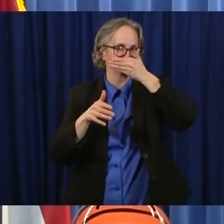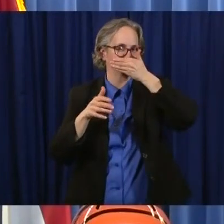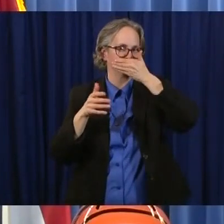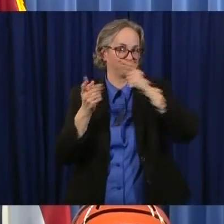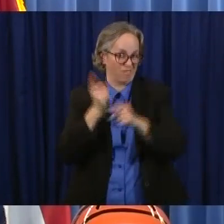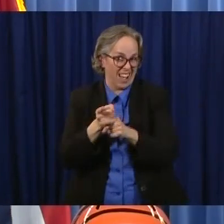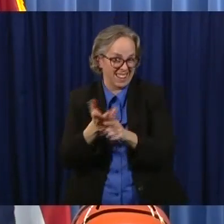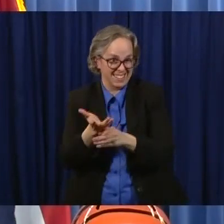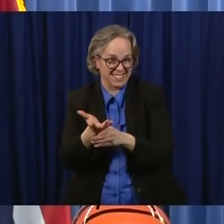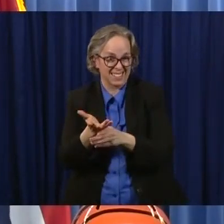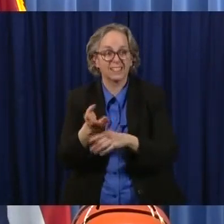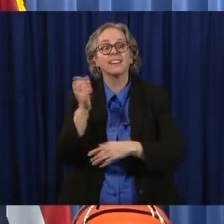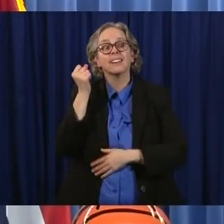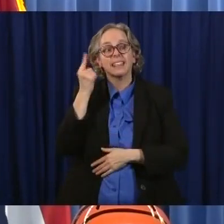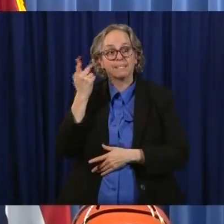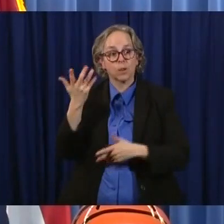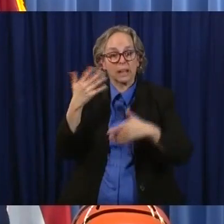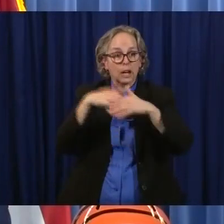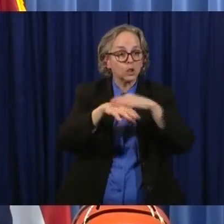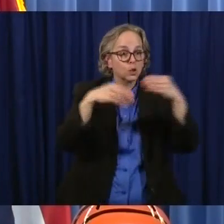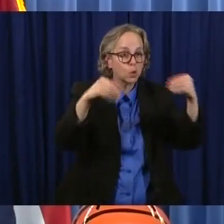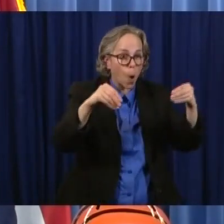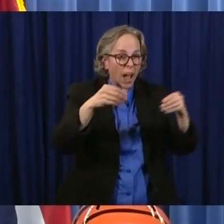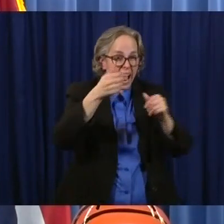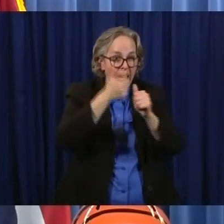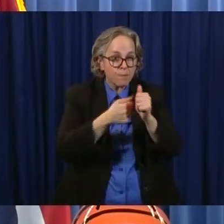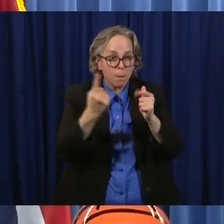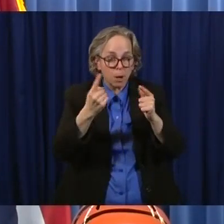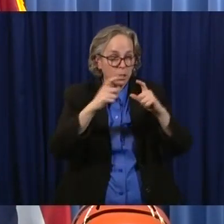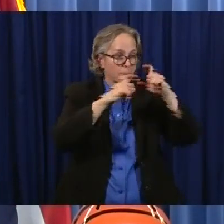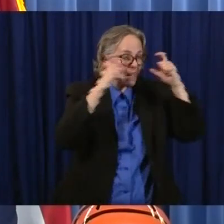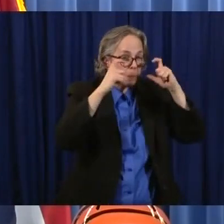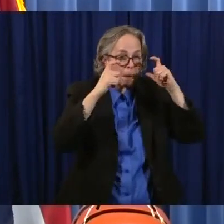PROTECTING OTHER PEOPLE AROUND YOU AT THE SAME TIME BY WAY OF NOT EXPELLING THE PATHOGEN'S.